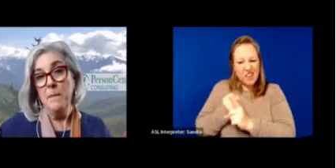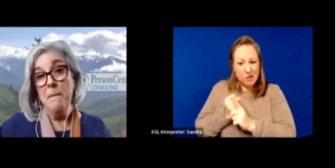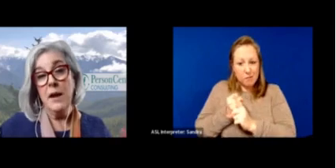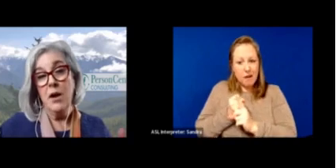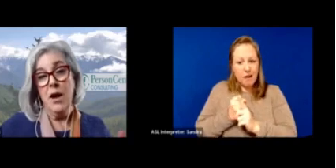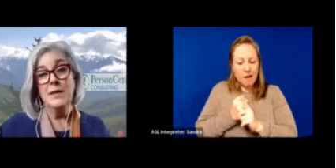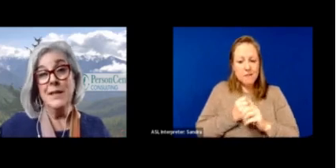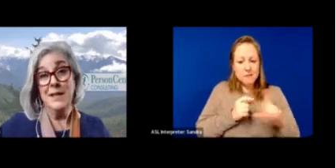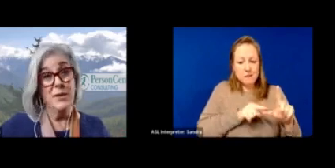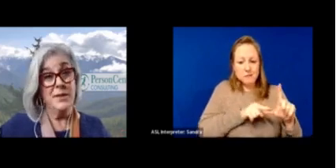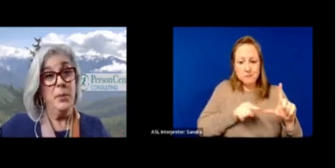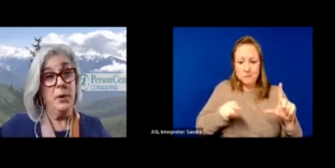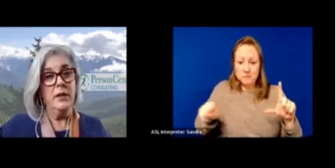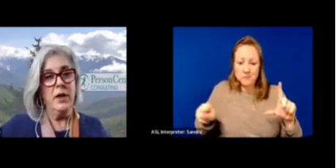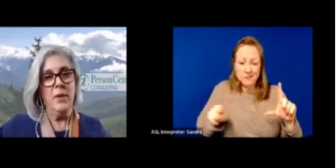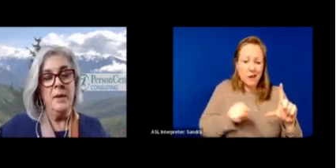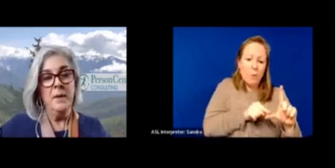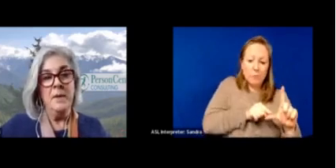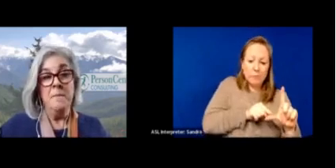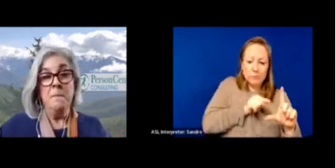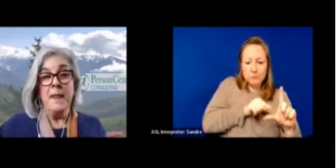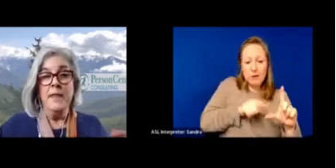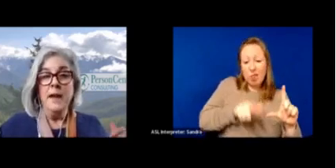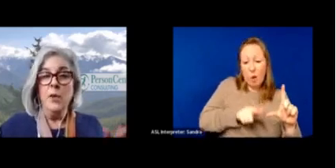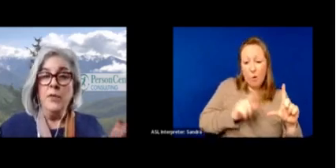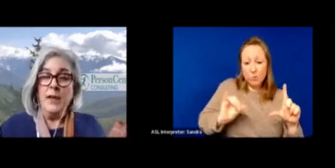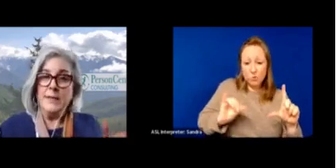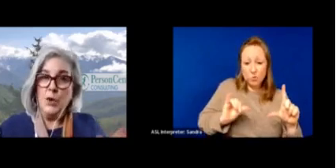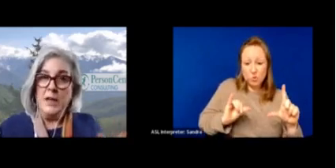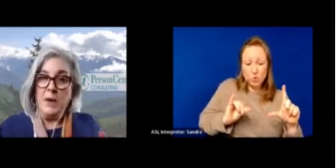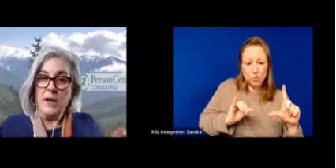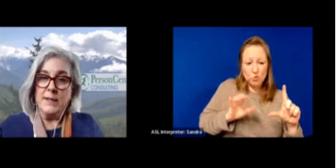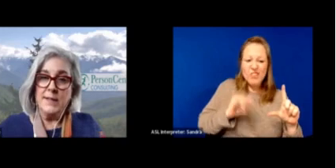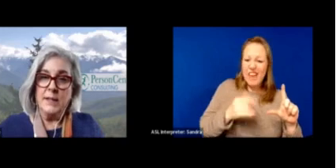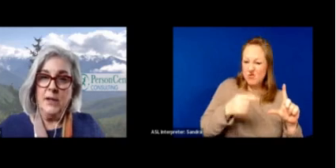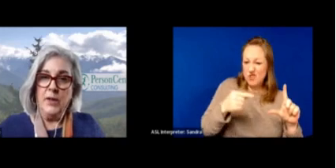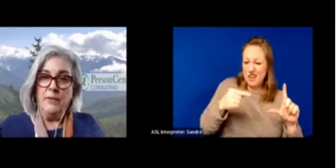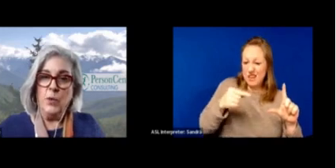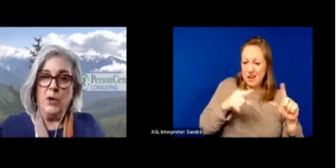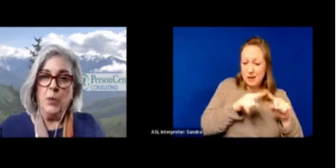that might cause is also pretty low, then that's the green box, that's the lower left corner,